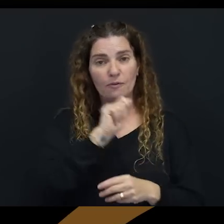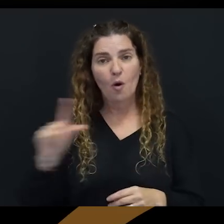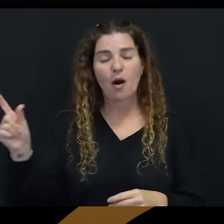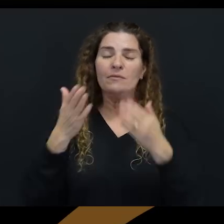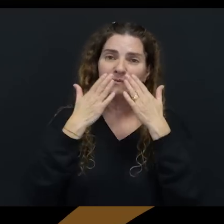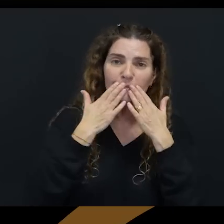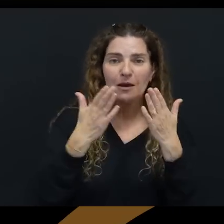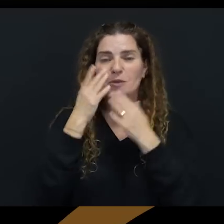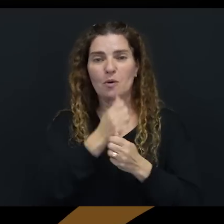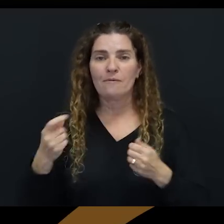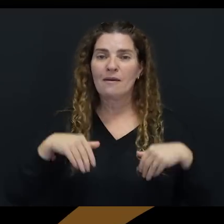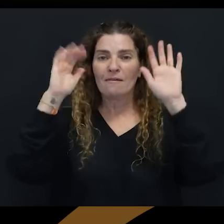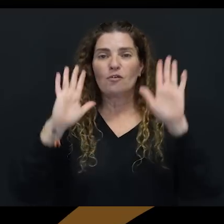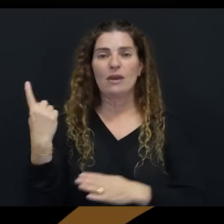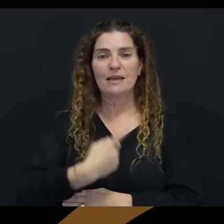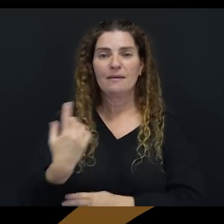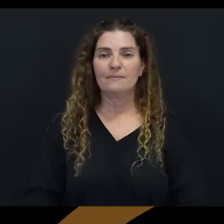Thank you, everyone, and have a wonderful day.